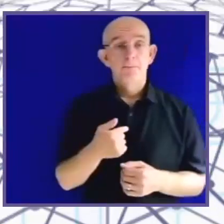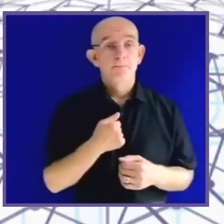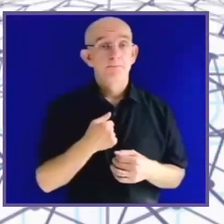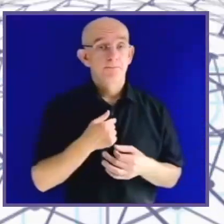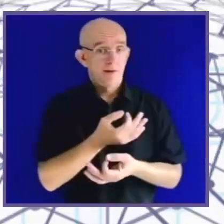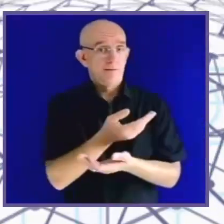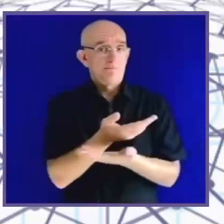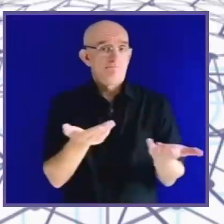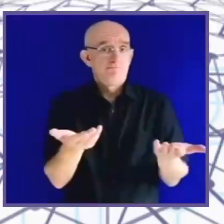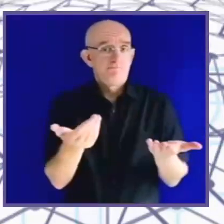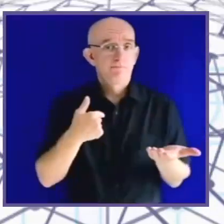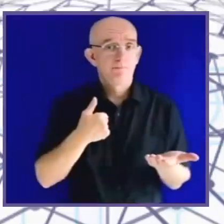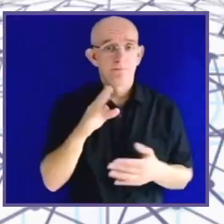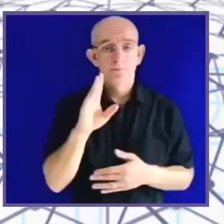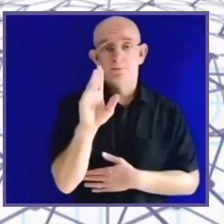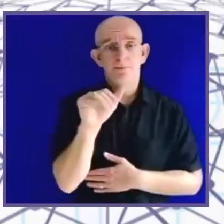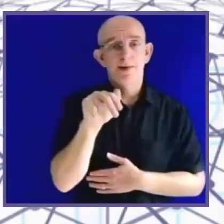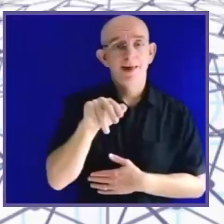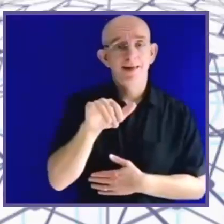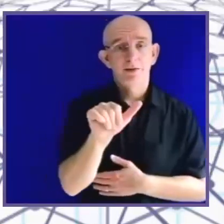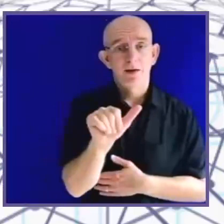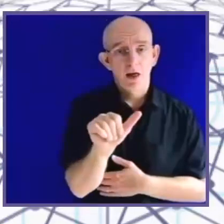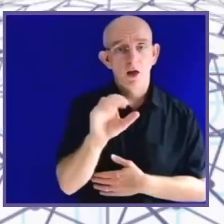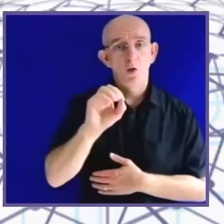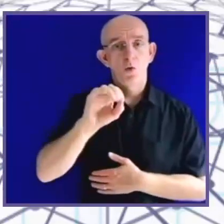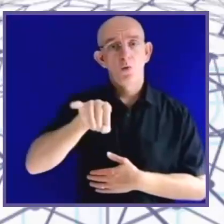I'm based in Uganda, I am visually impaired.